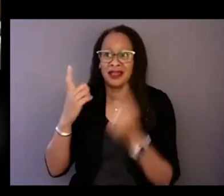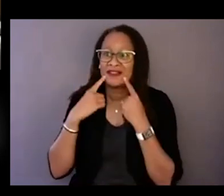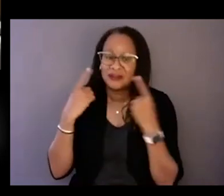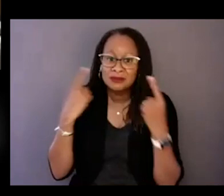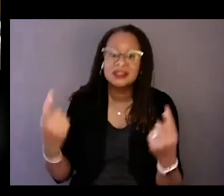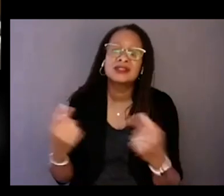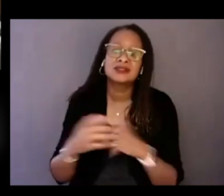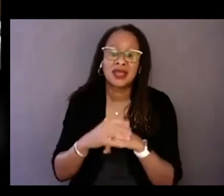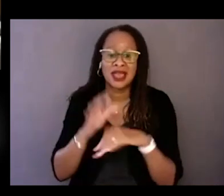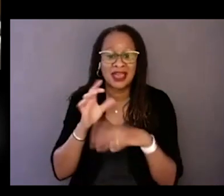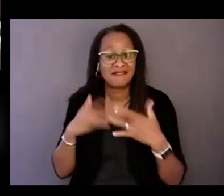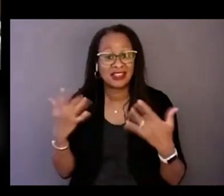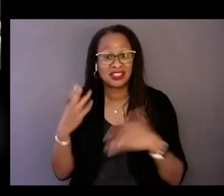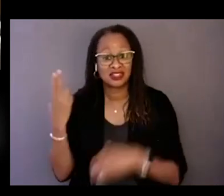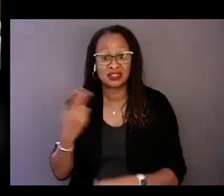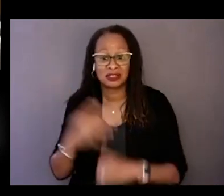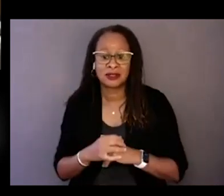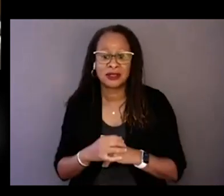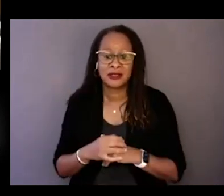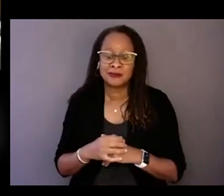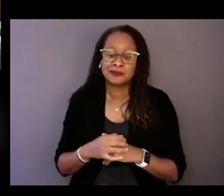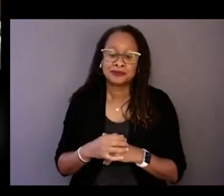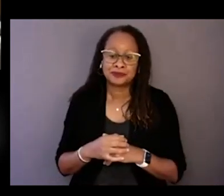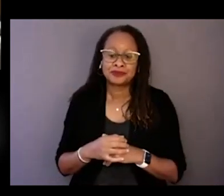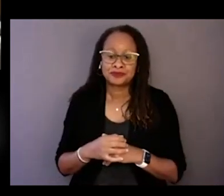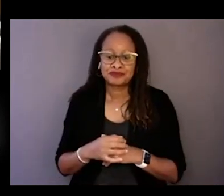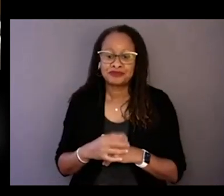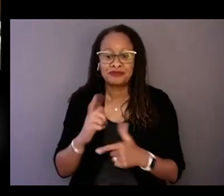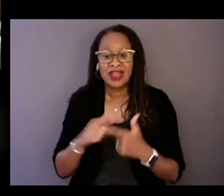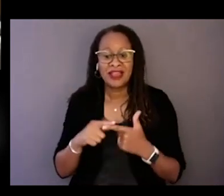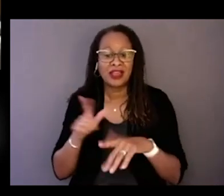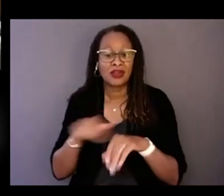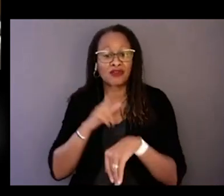in her history of the so-called umbrella incident. And then of course, perhaps also understand the forces